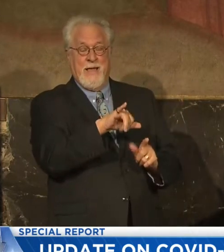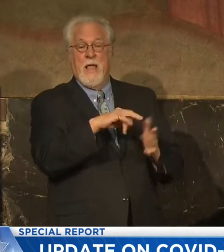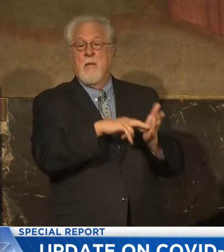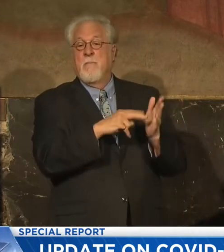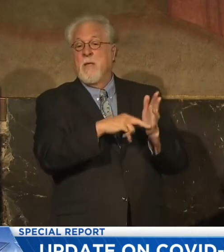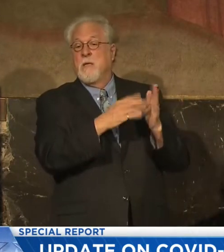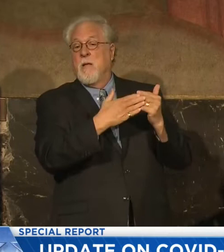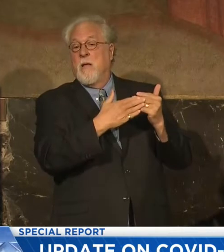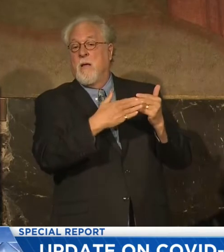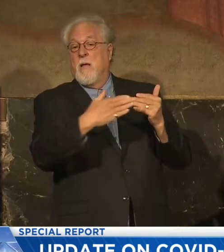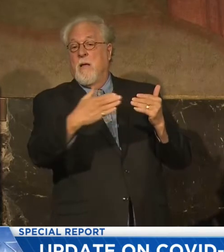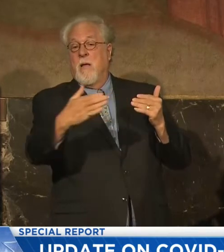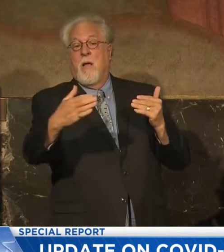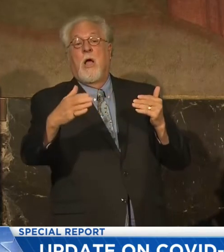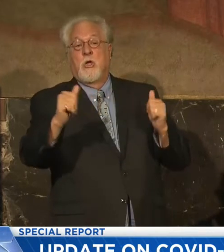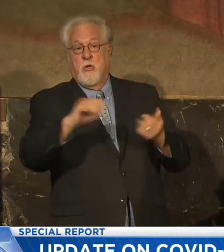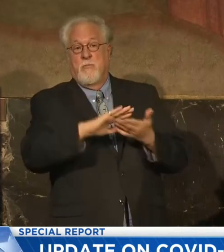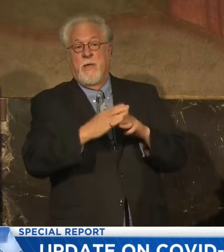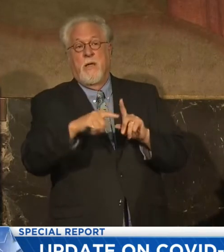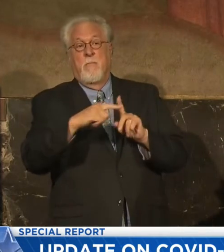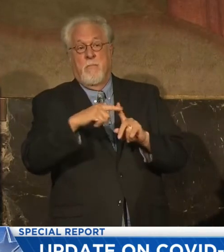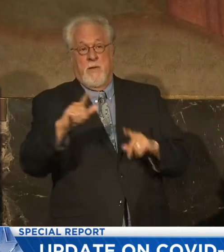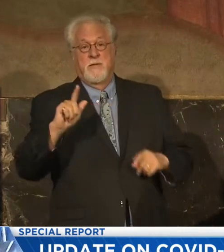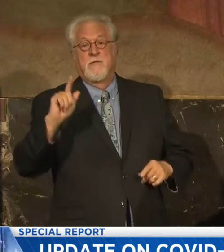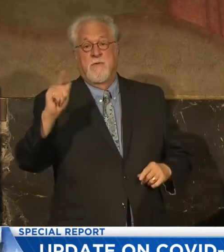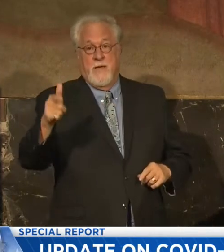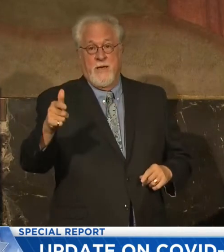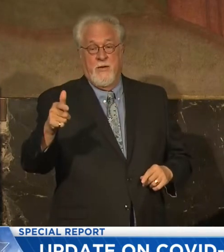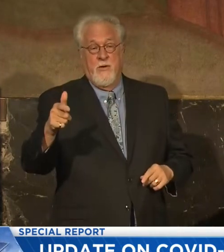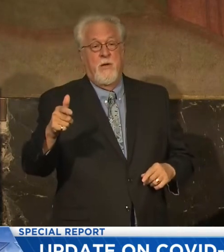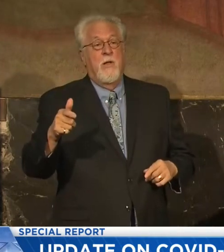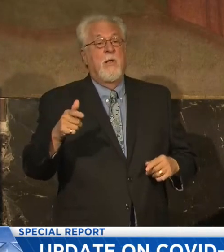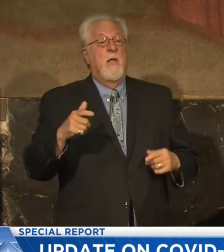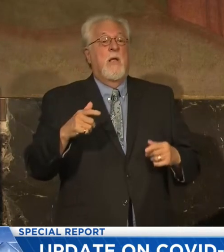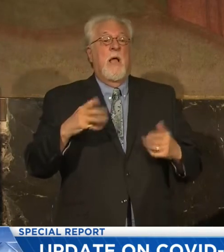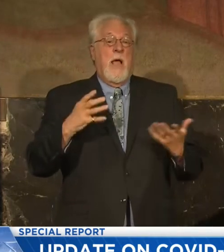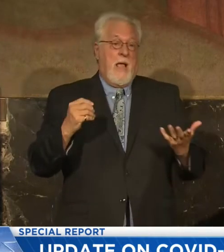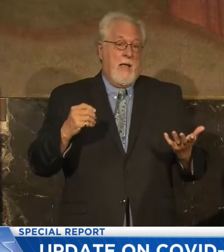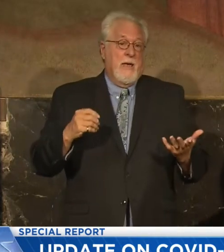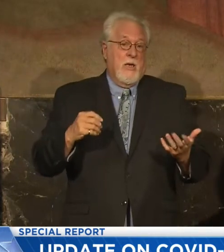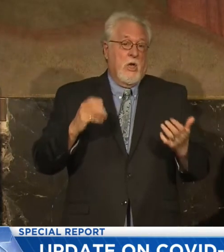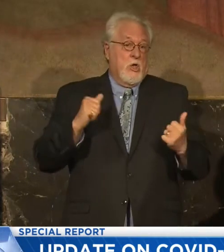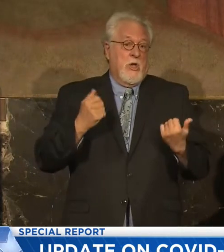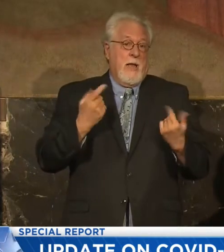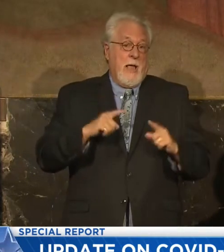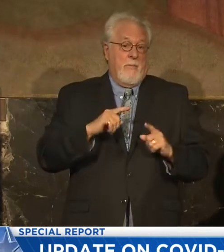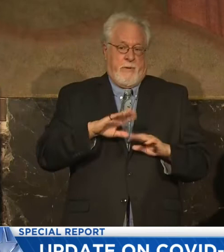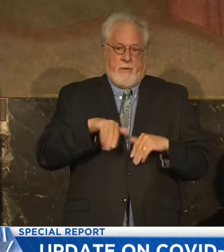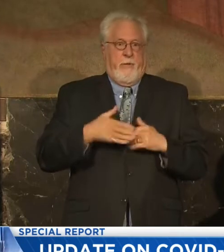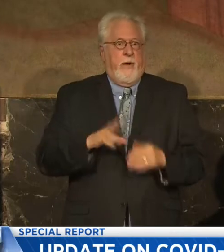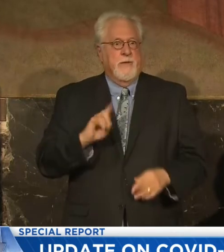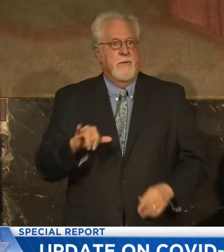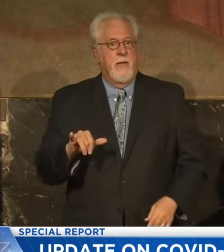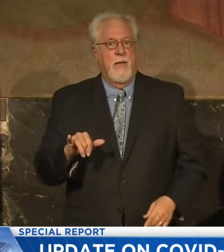I WILL TELL YOU THAT ANYONE WHO RECEIVES A NEGATIVE TEST, THAT MEANS THAT THEY ARE NEGATIVE ON THAT DAY. IT DOES NOT MEAN THAT THEY WON'T